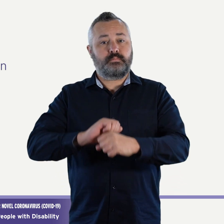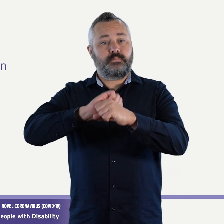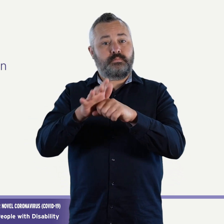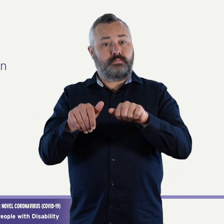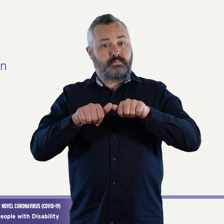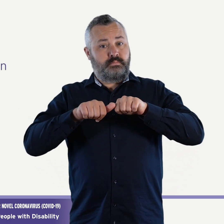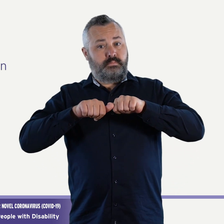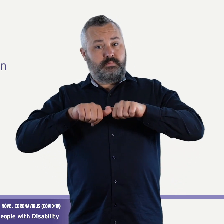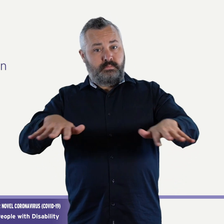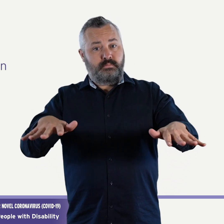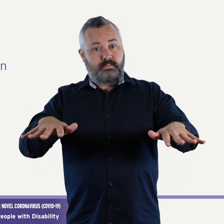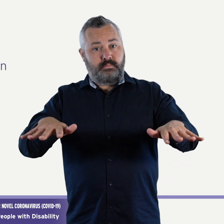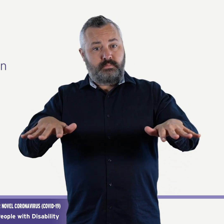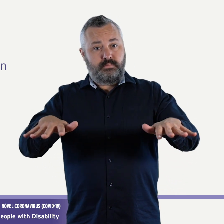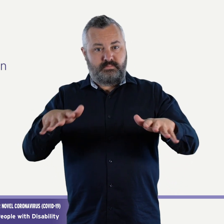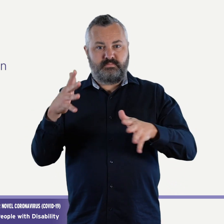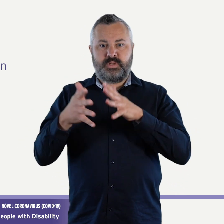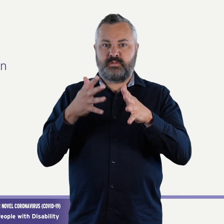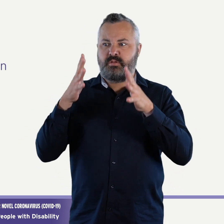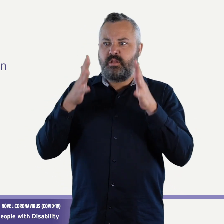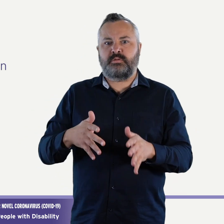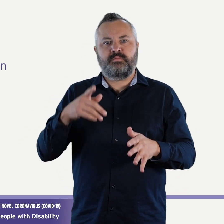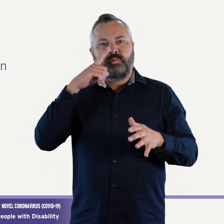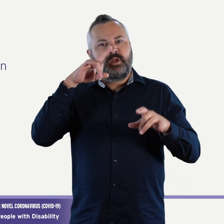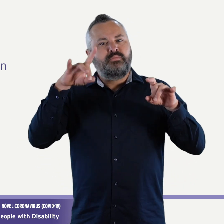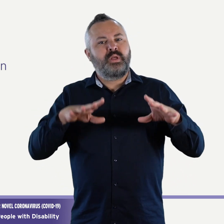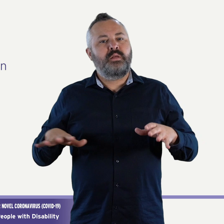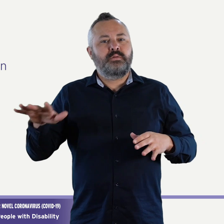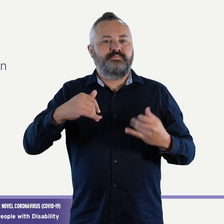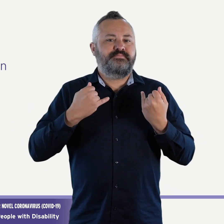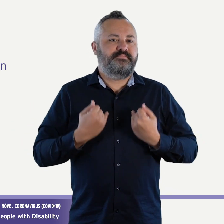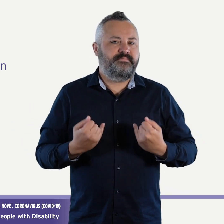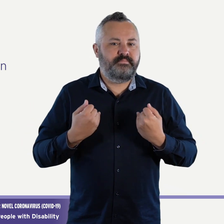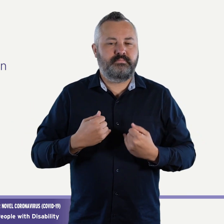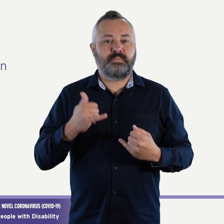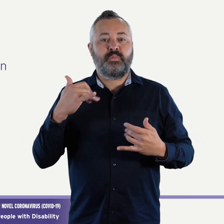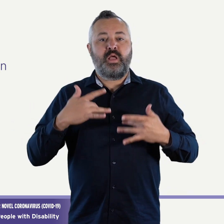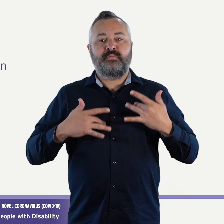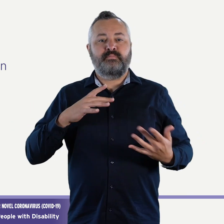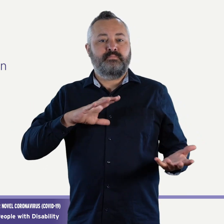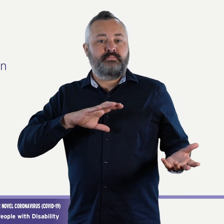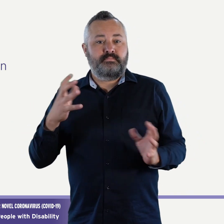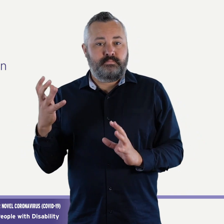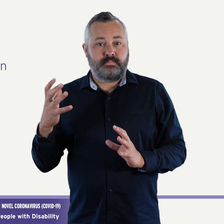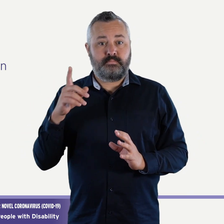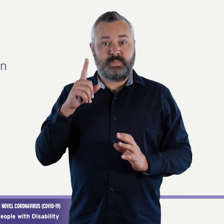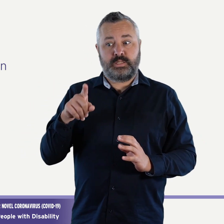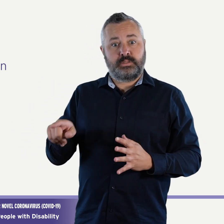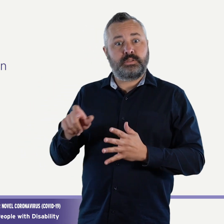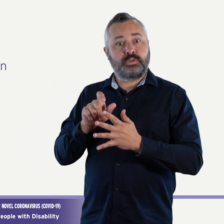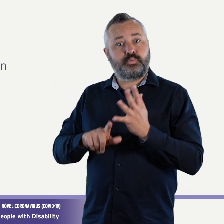The COVID-19 pandemic presents a significant risk to the health and wellbeing of all Australians,